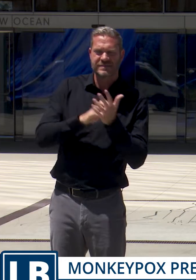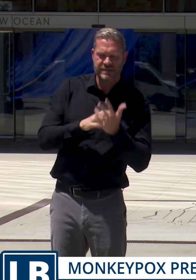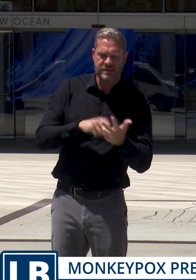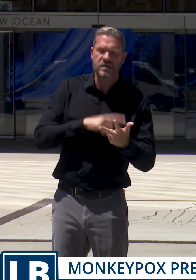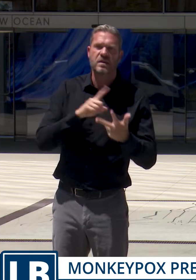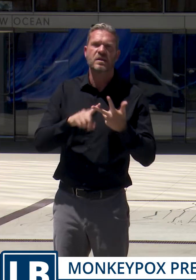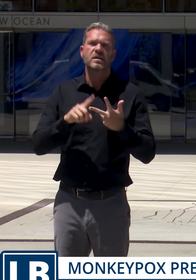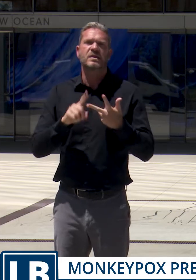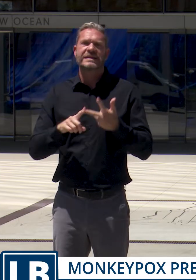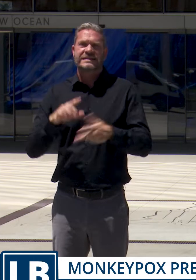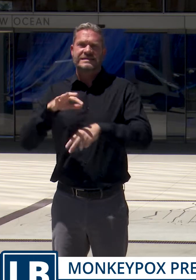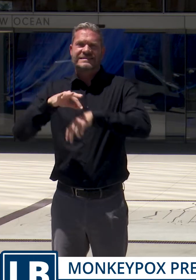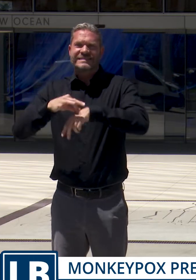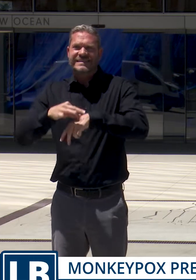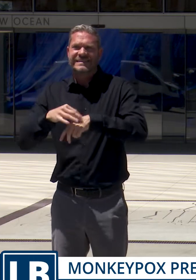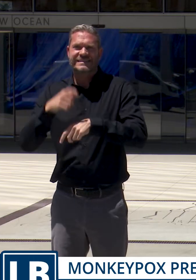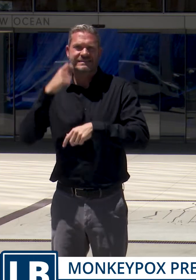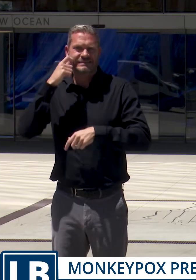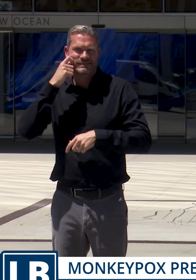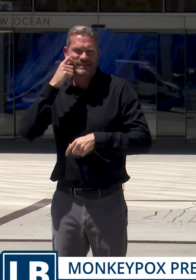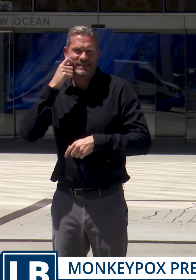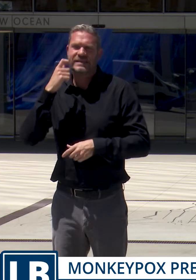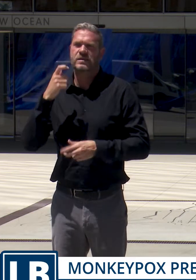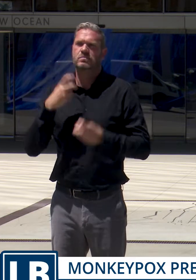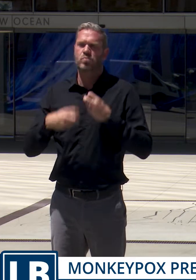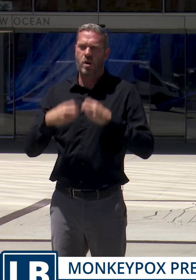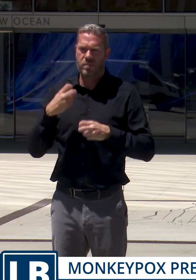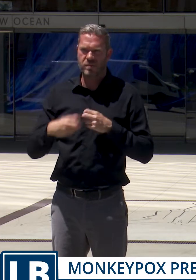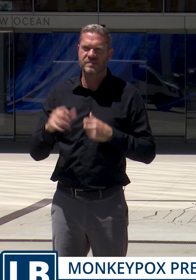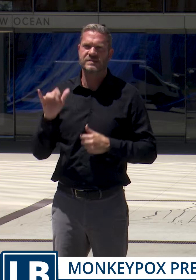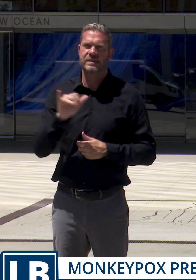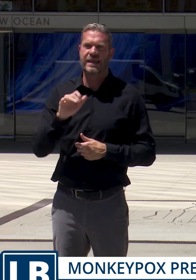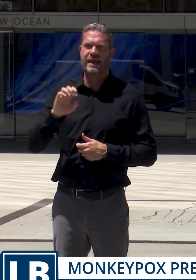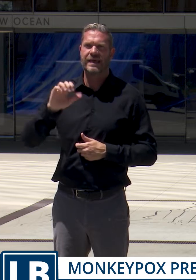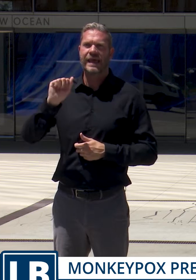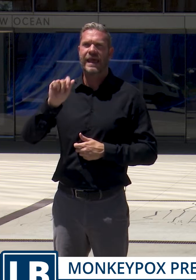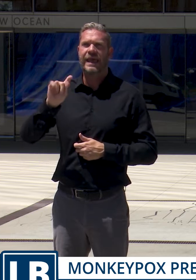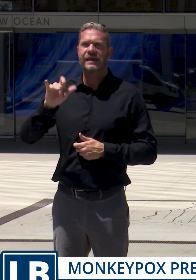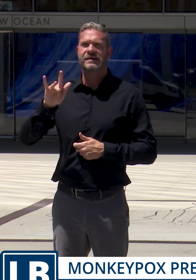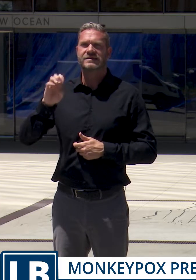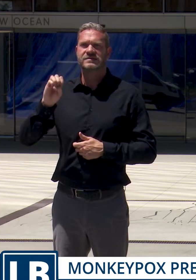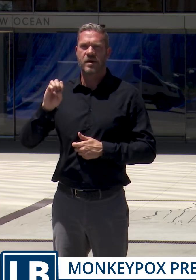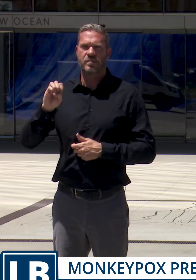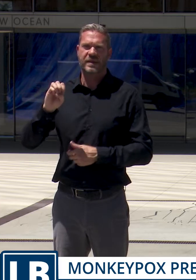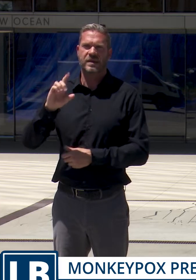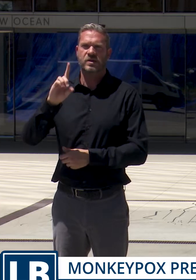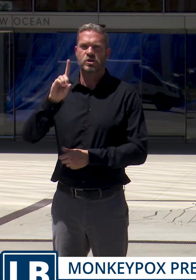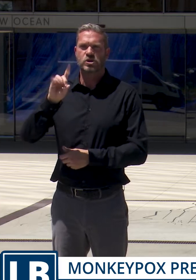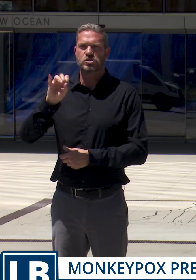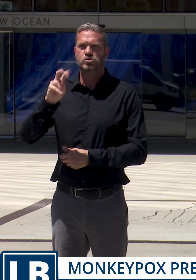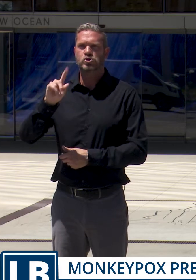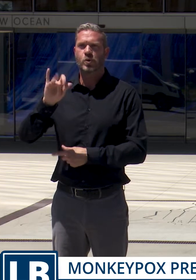dermatitis or eczema and pregnant persons these folks have a greater risk of developing severe